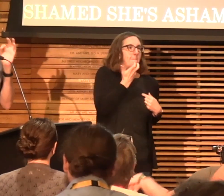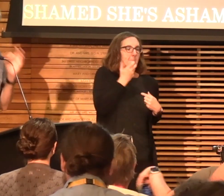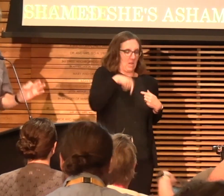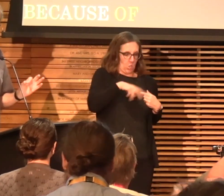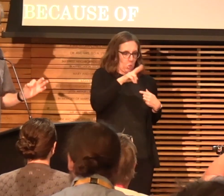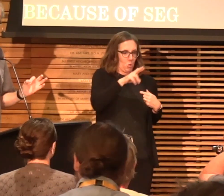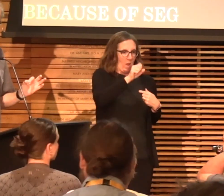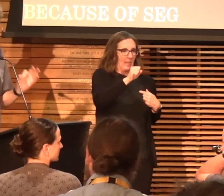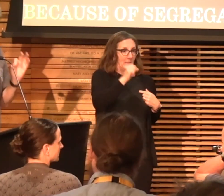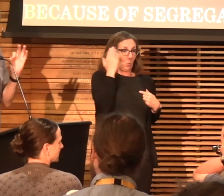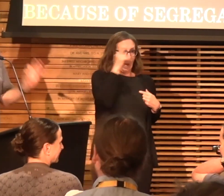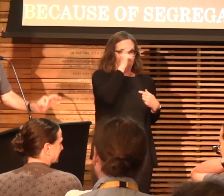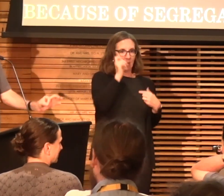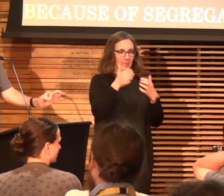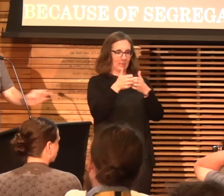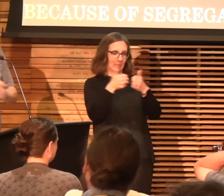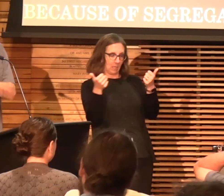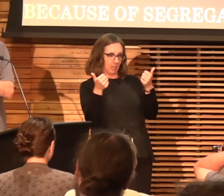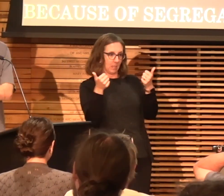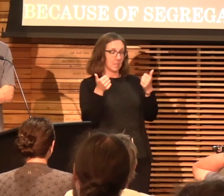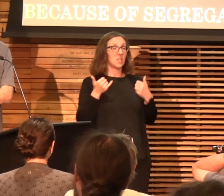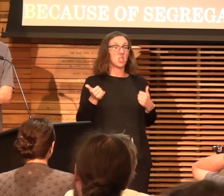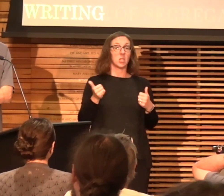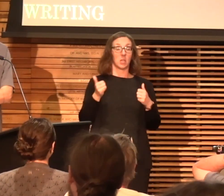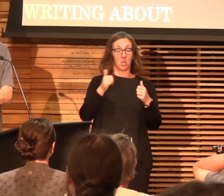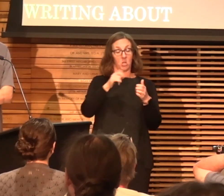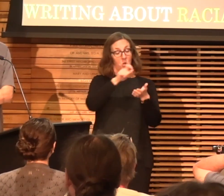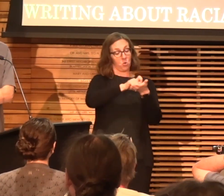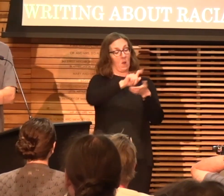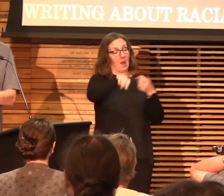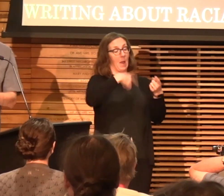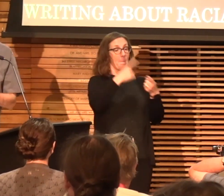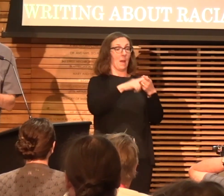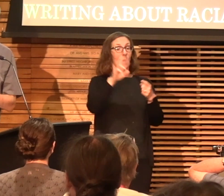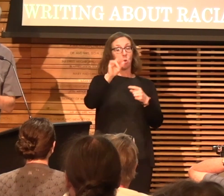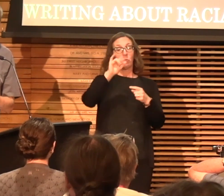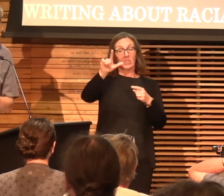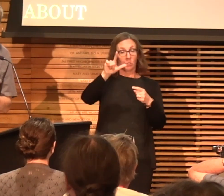She's more upset writing about racial segregation than she is about discrimination